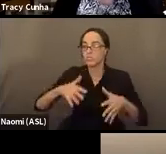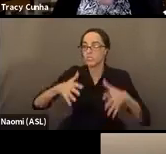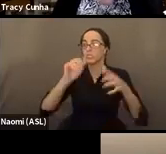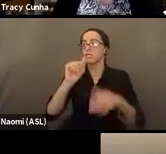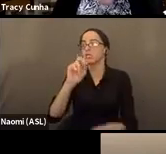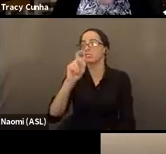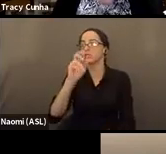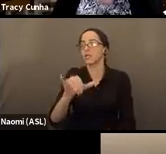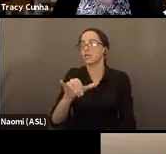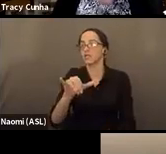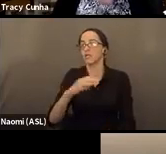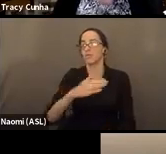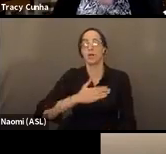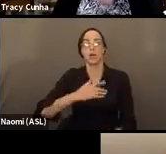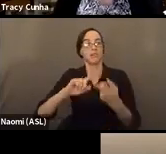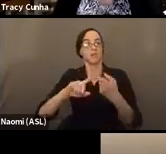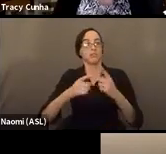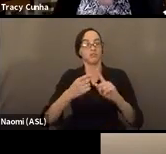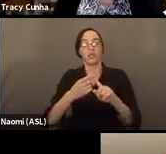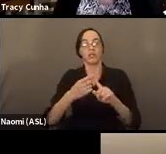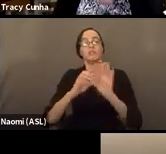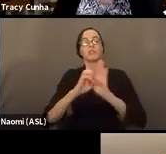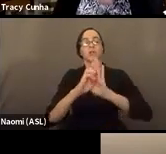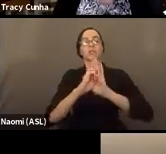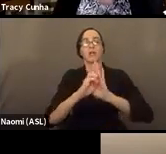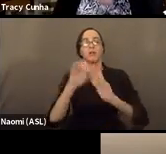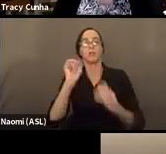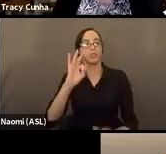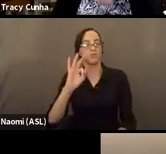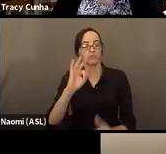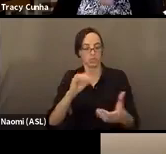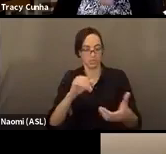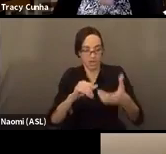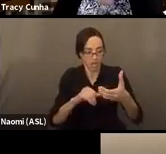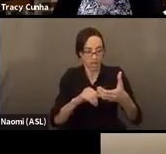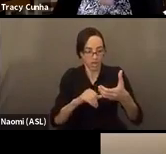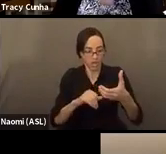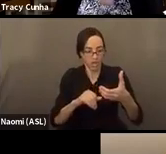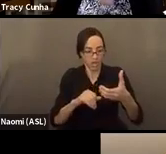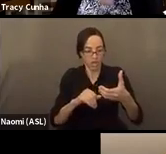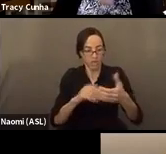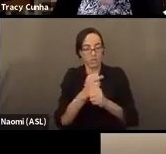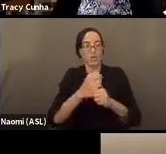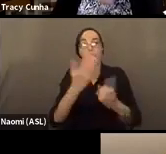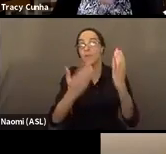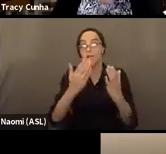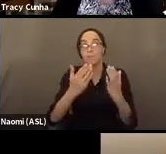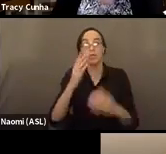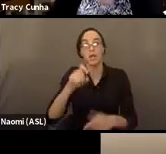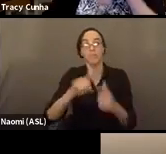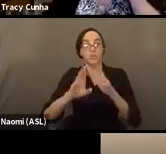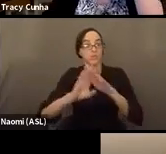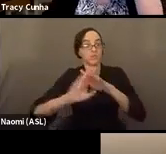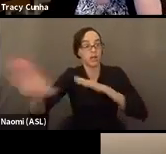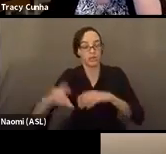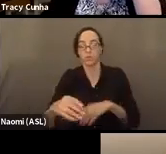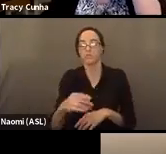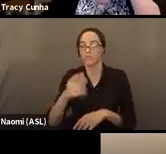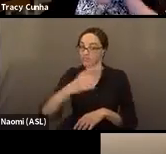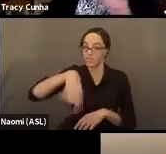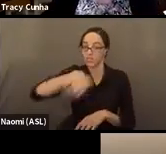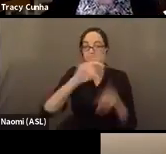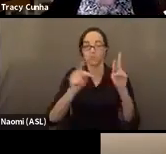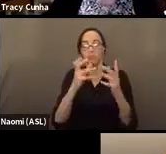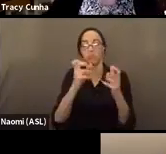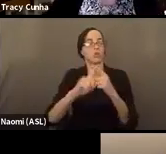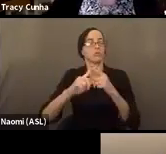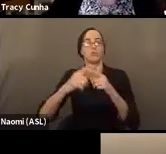to go they just you know their mobility issues and they just want to go so um it's it's really